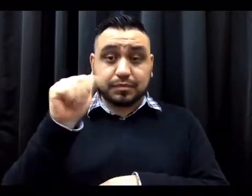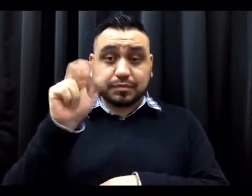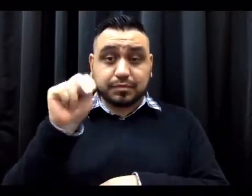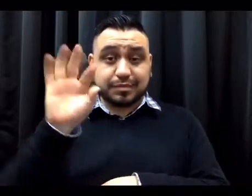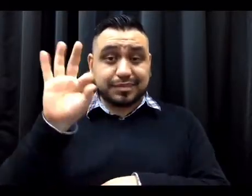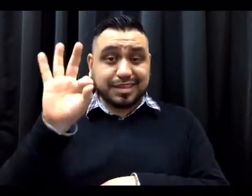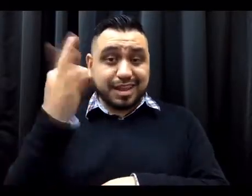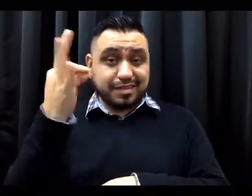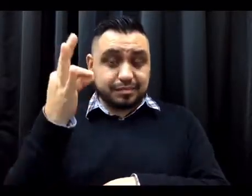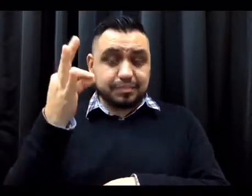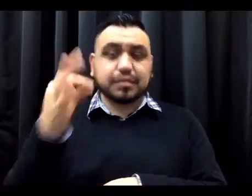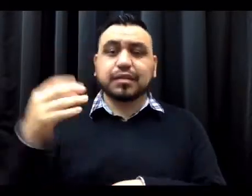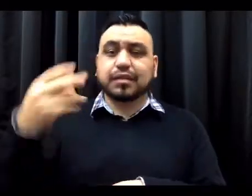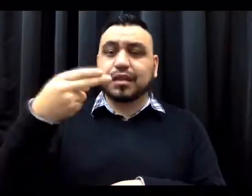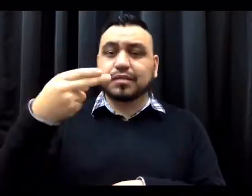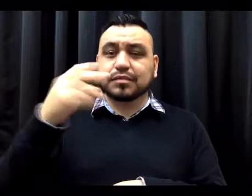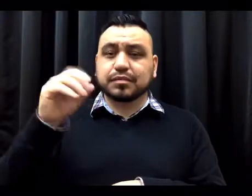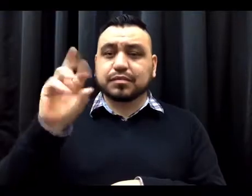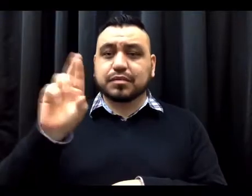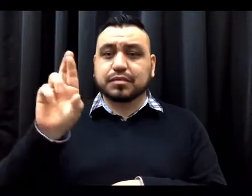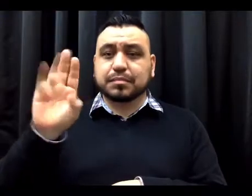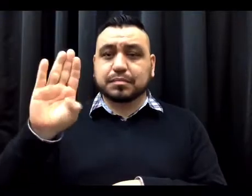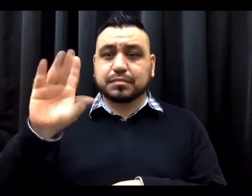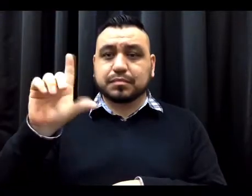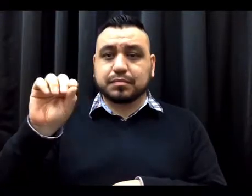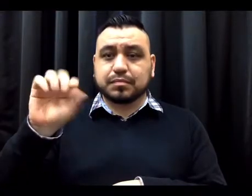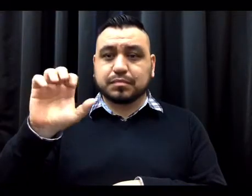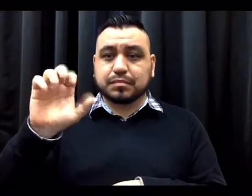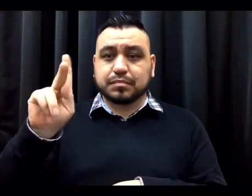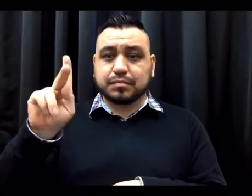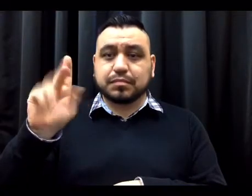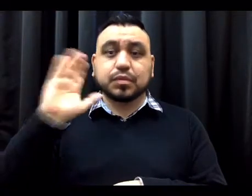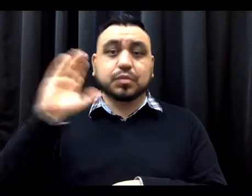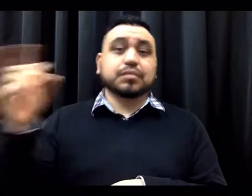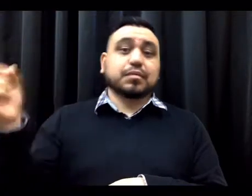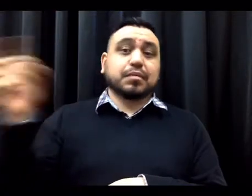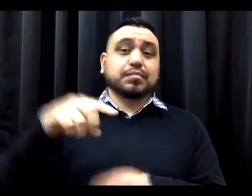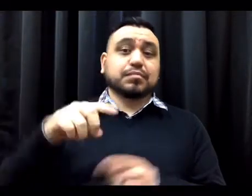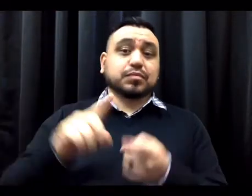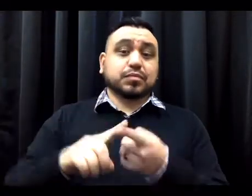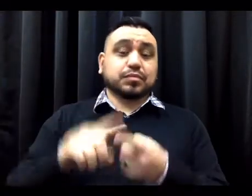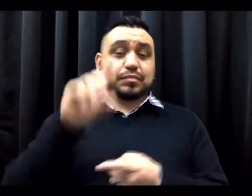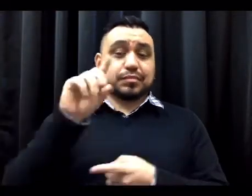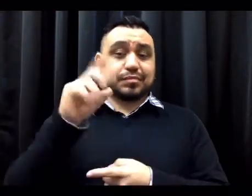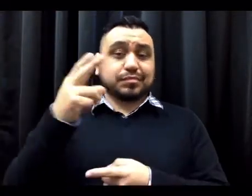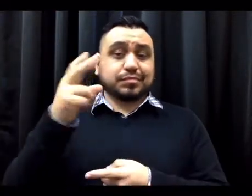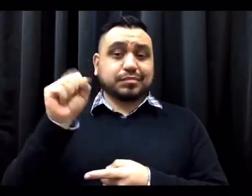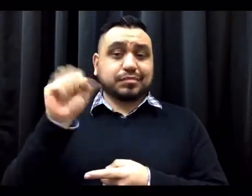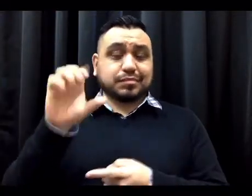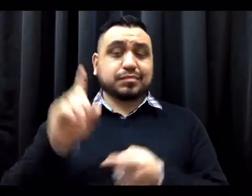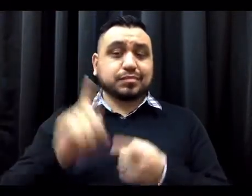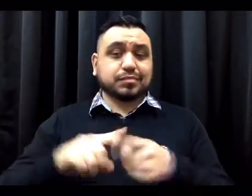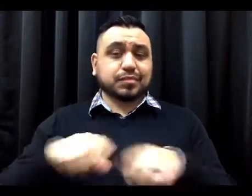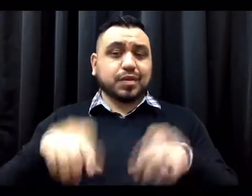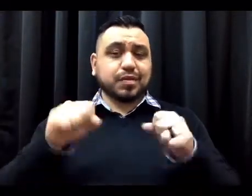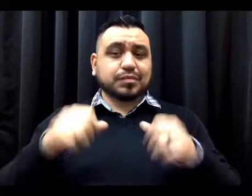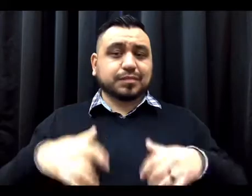On January 9th - H&R Block will be hosting an event at DHHSC.